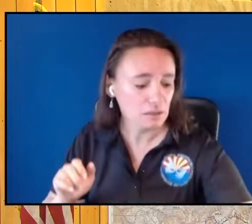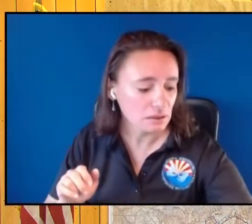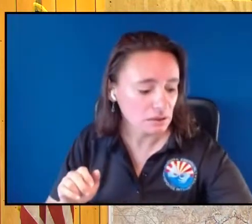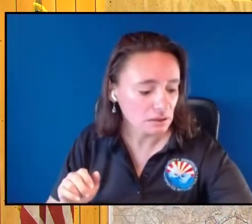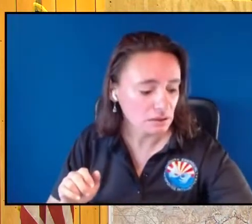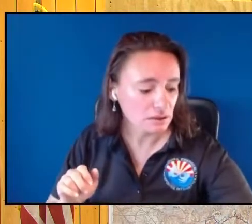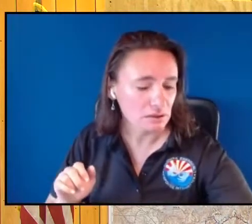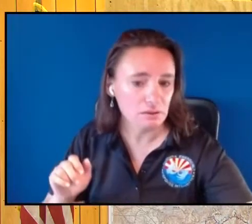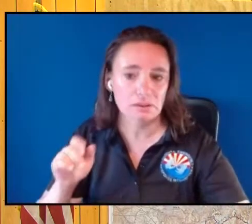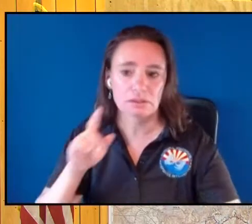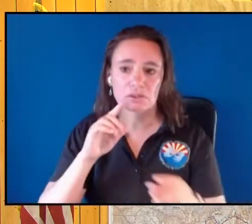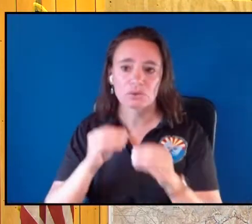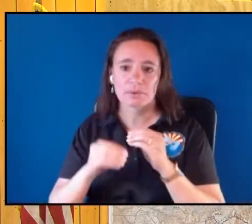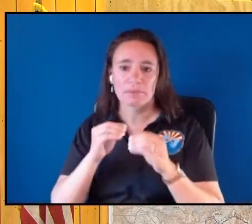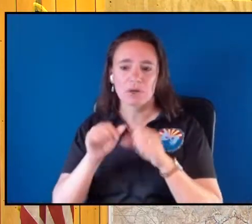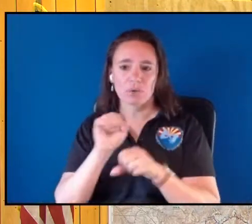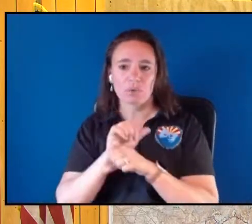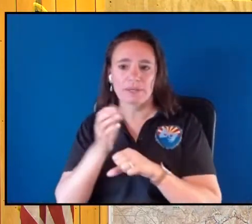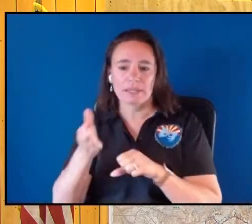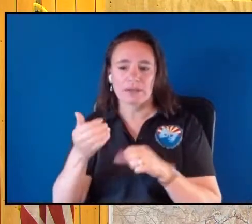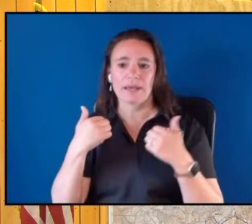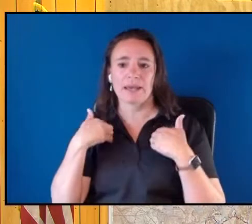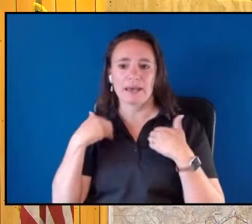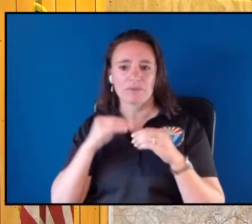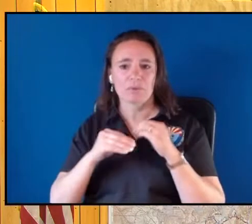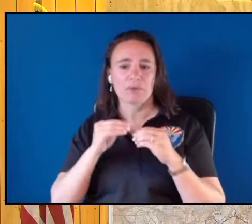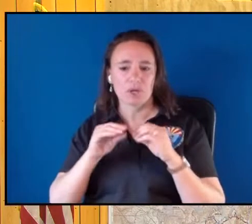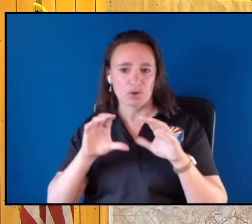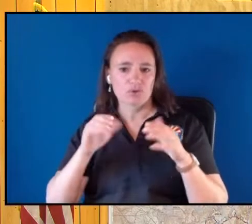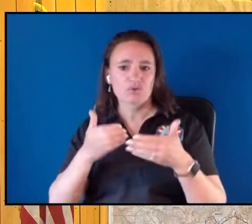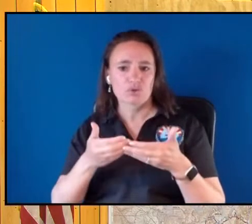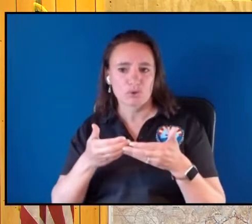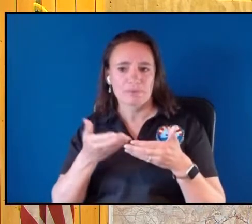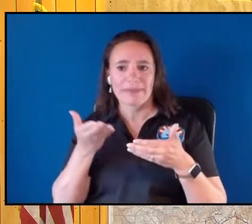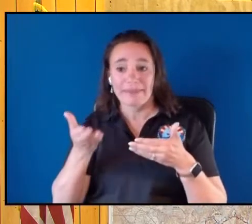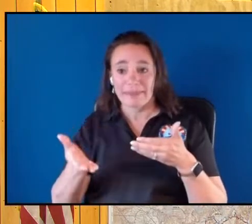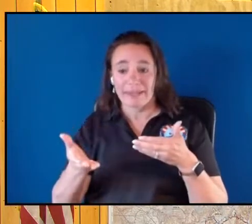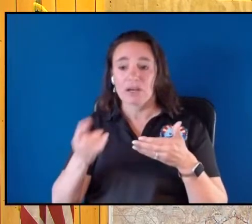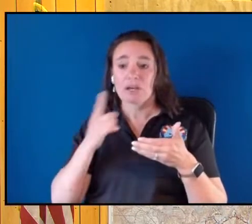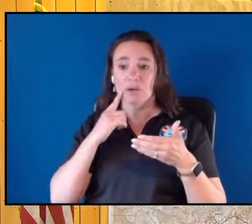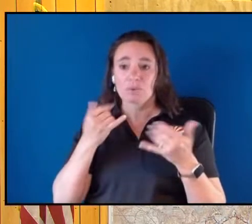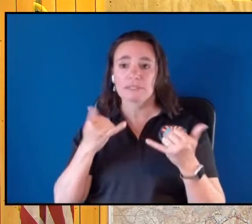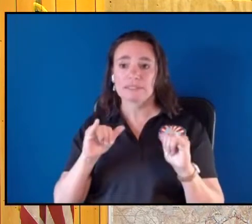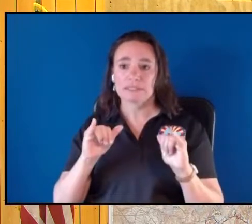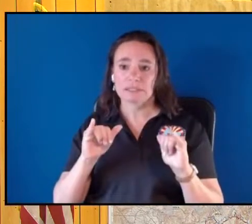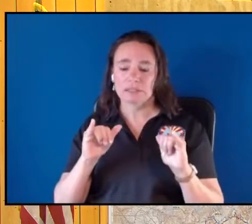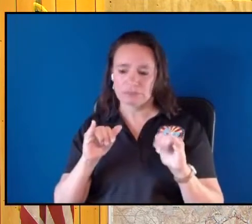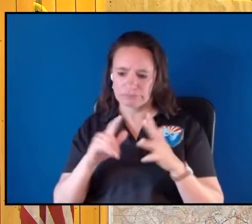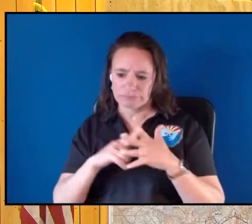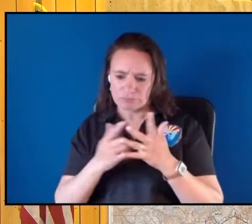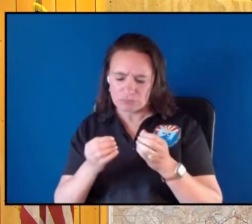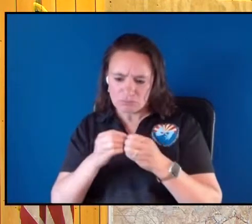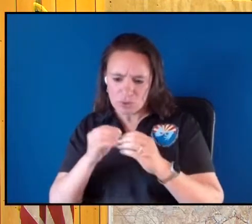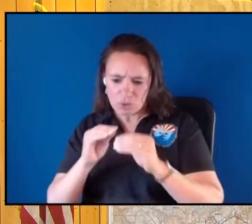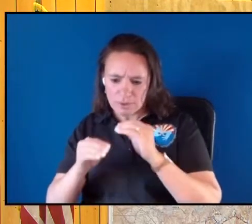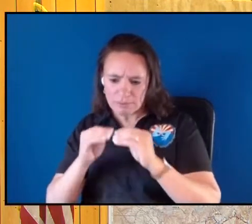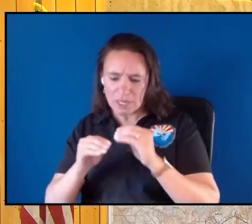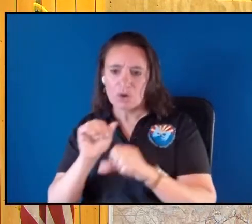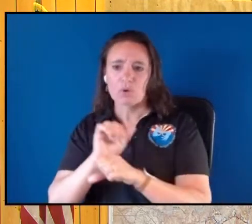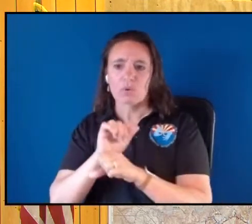So, we have that repair group stood up and we're really starting to get into the more of the repair work, repairing the suppression actions